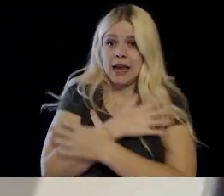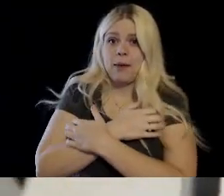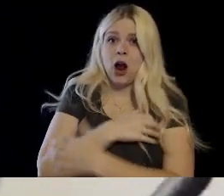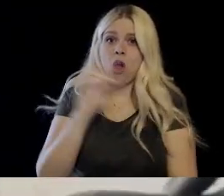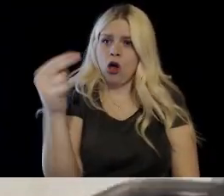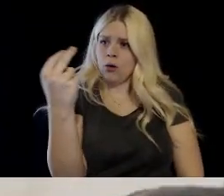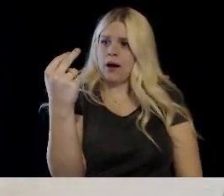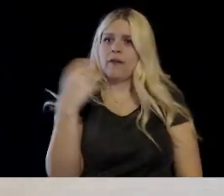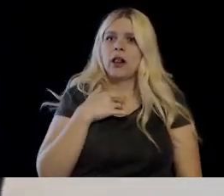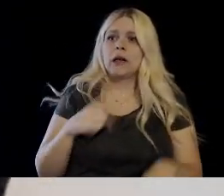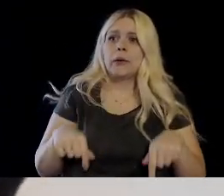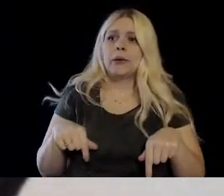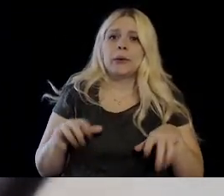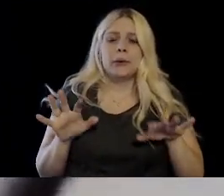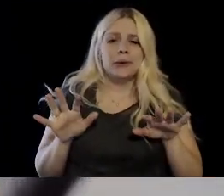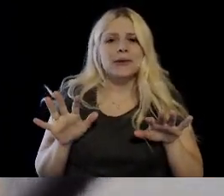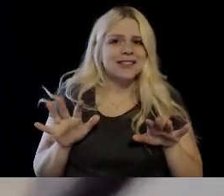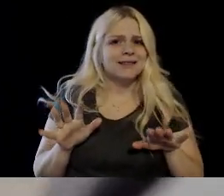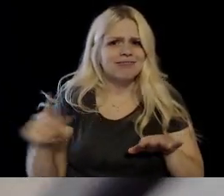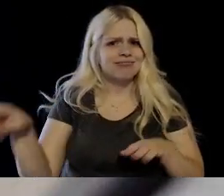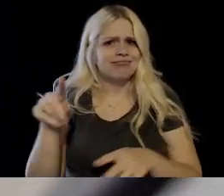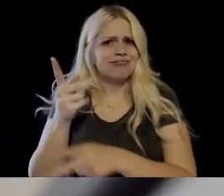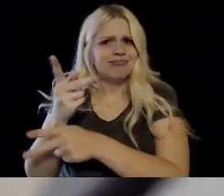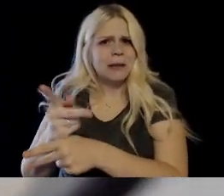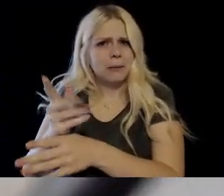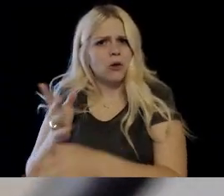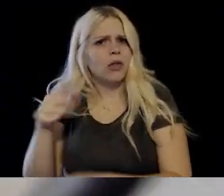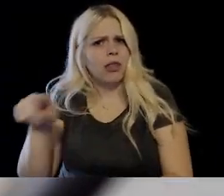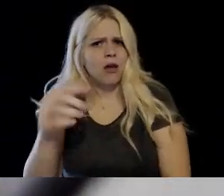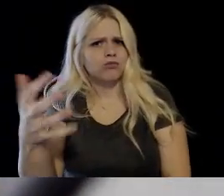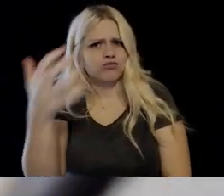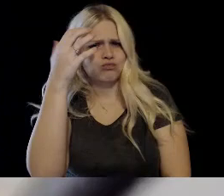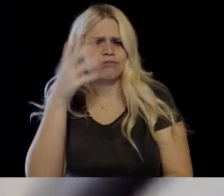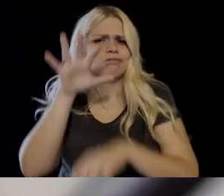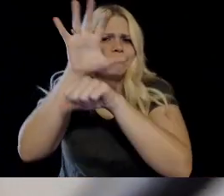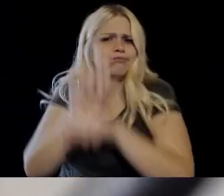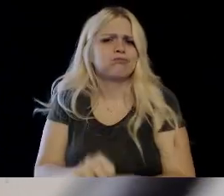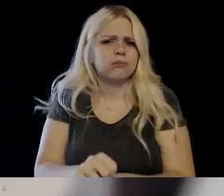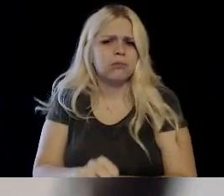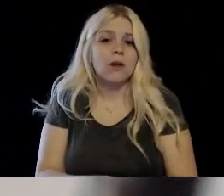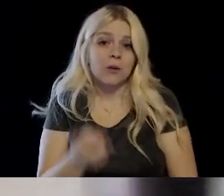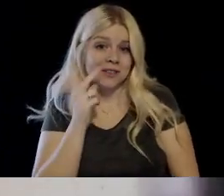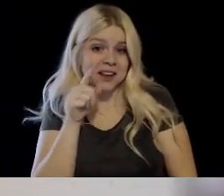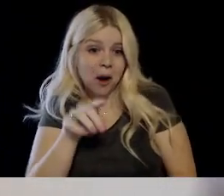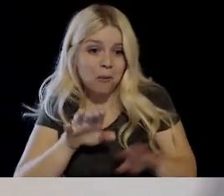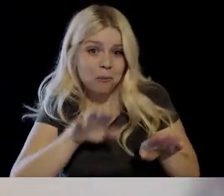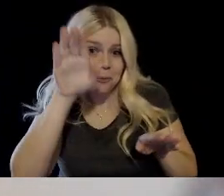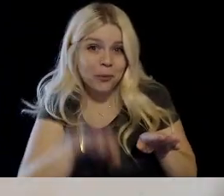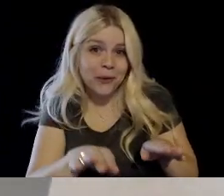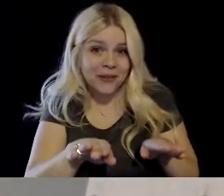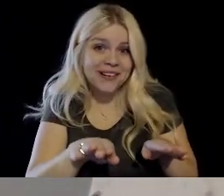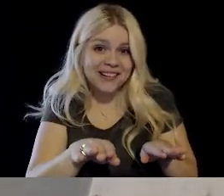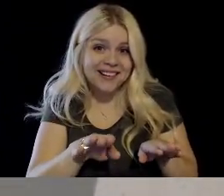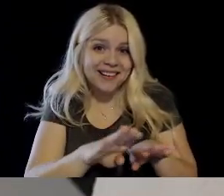guys, they almost have perfect footprints in the walkway. You see that little paw. Too